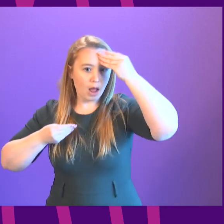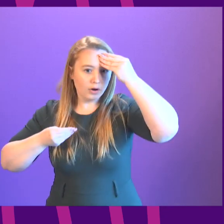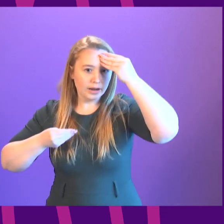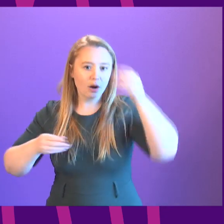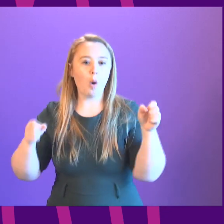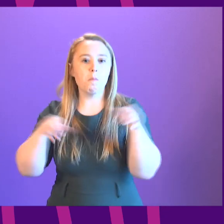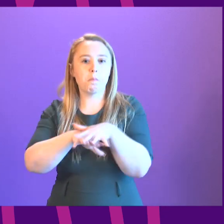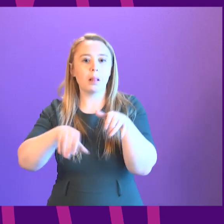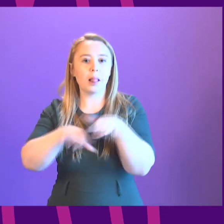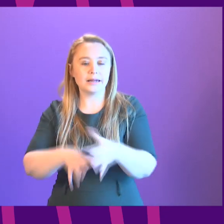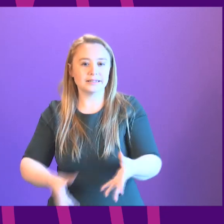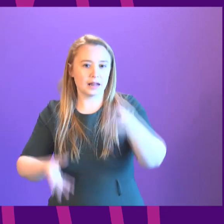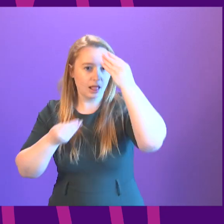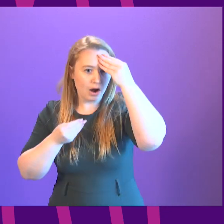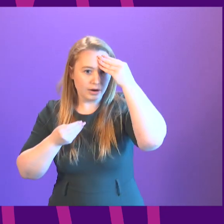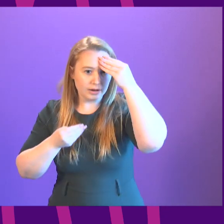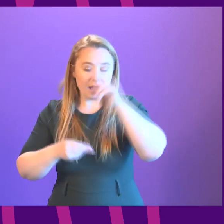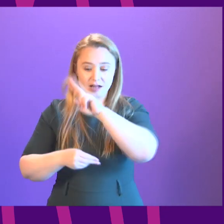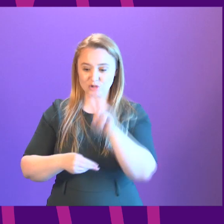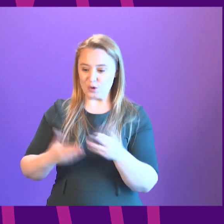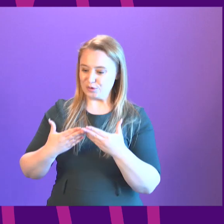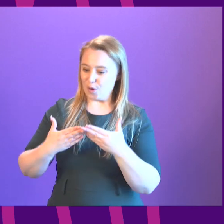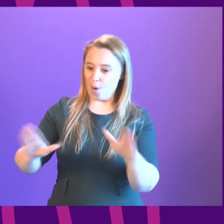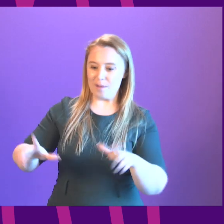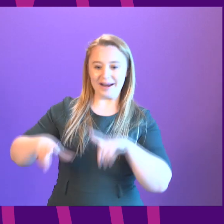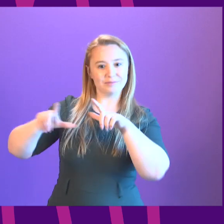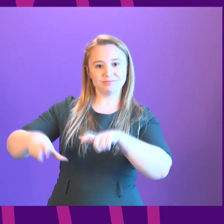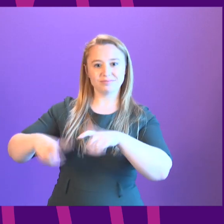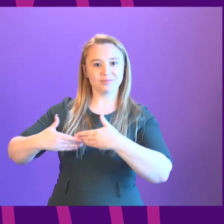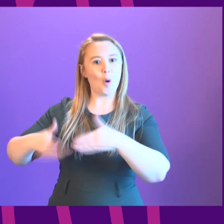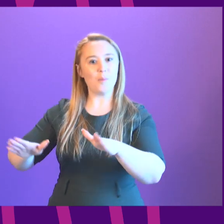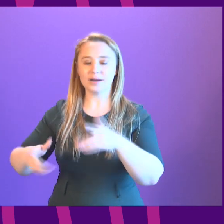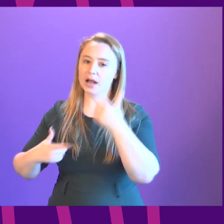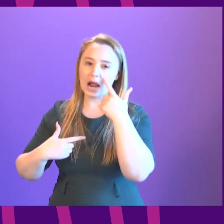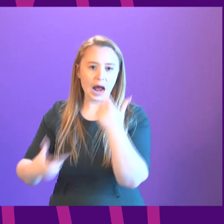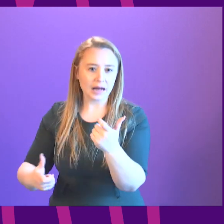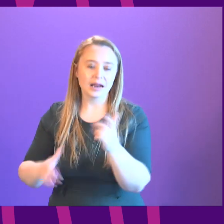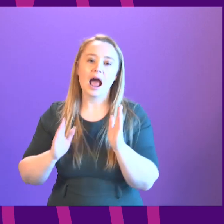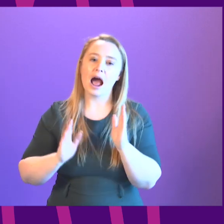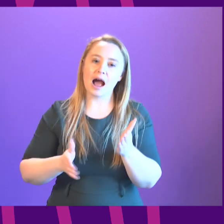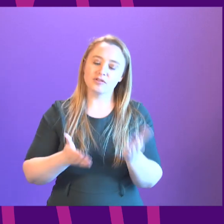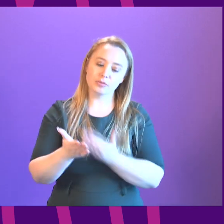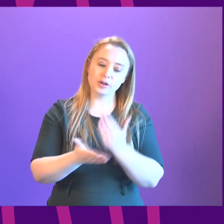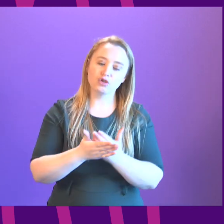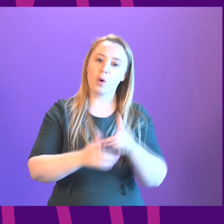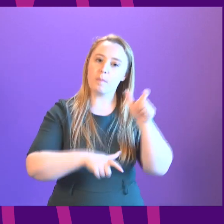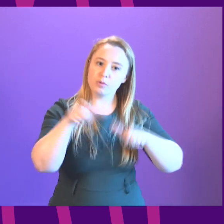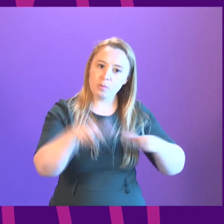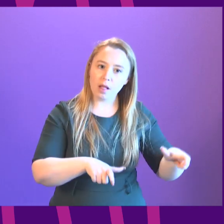“Schools cannot stay open at any cost; the safety of pupils and staff has to be the priority”?